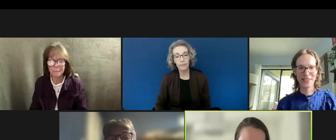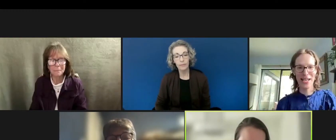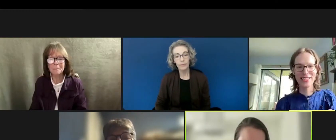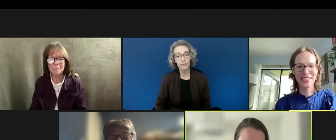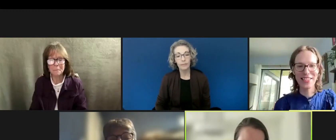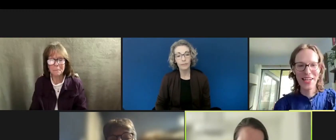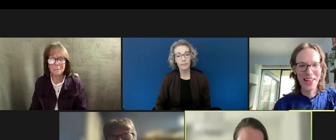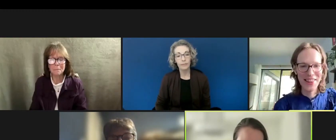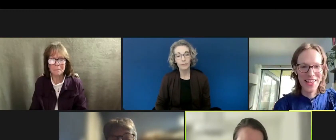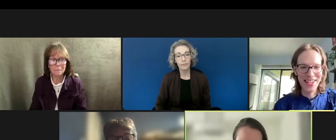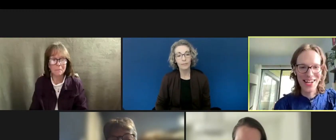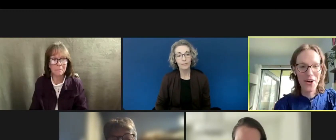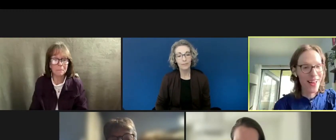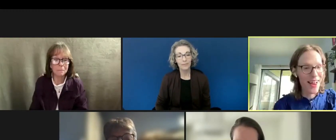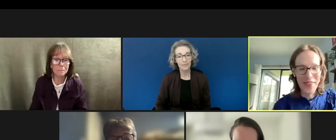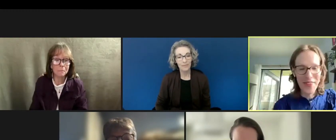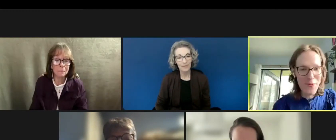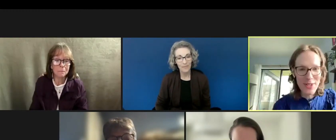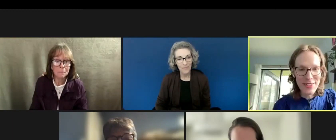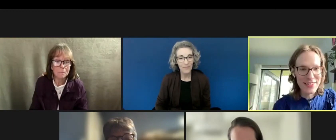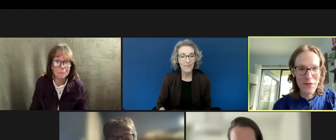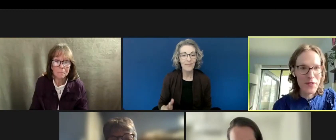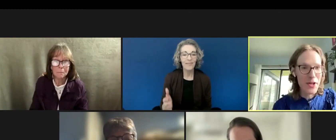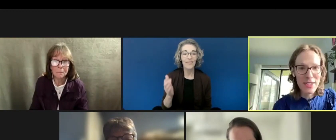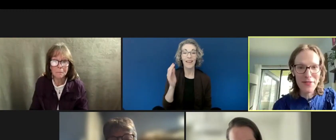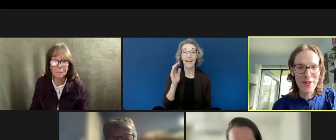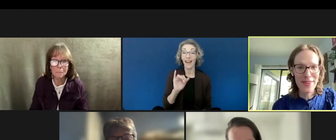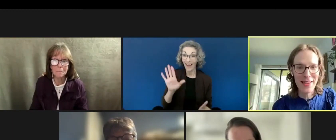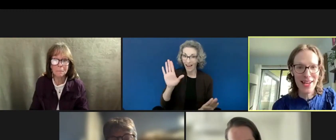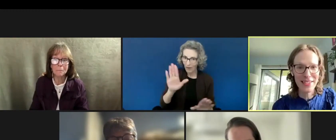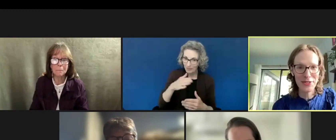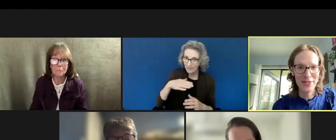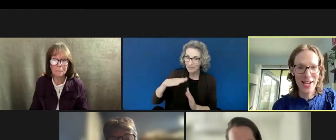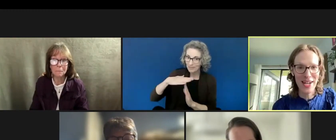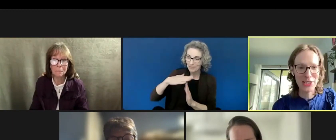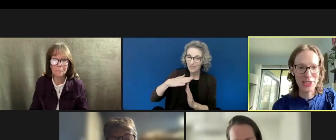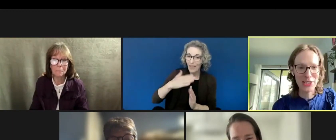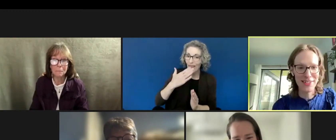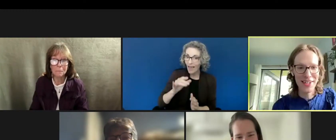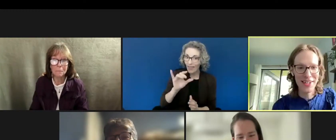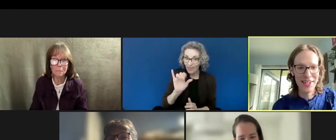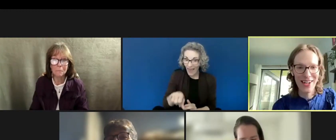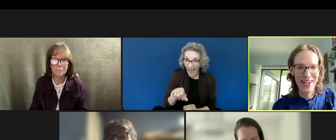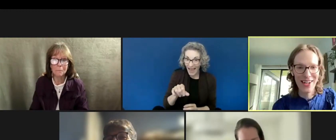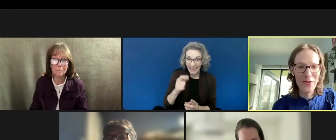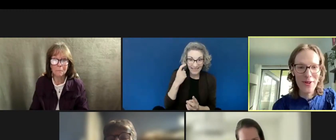Thanks, that was a very different that interaction.